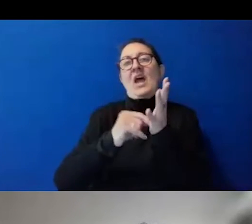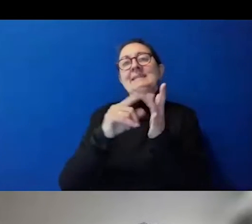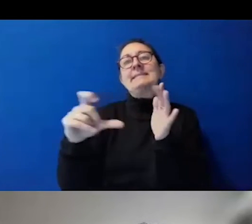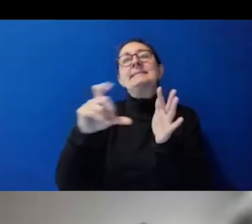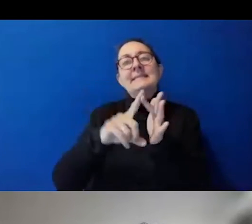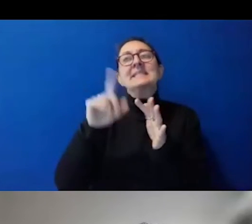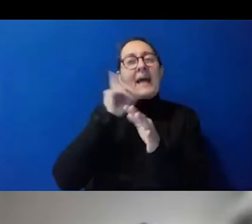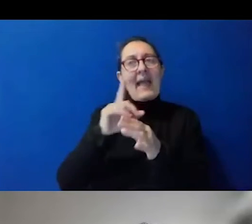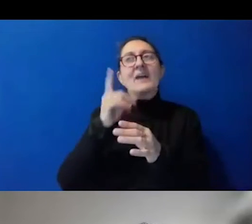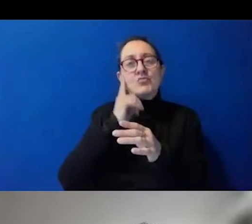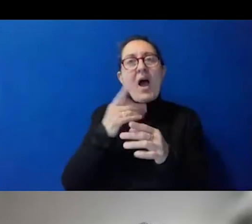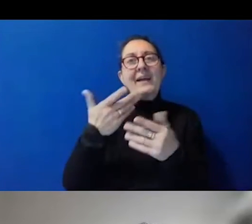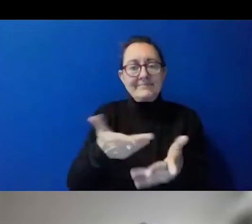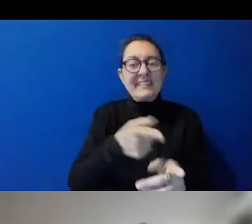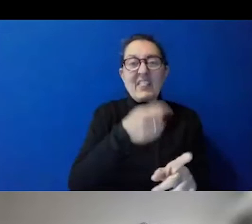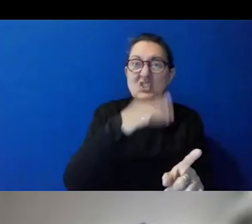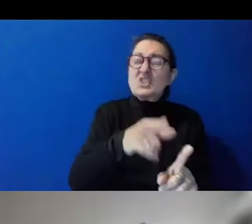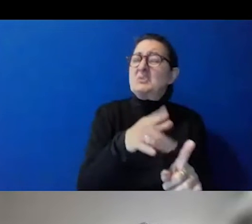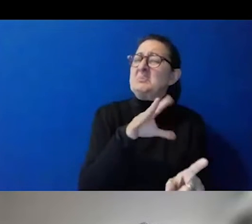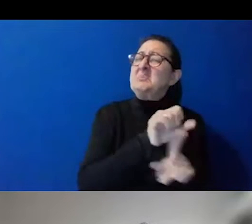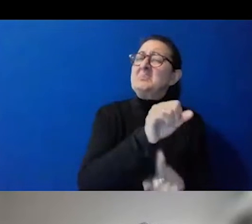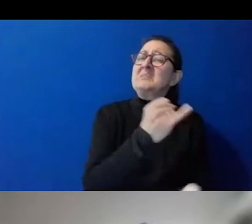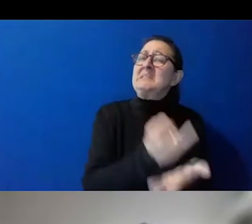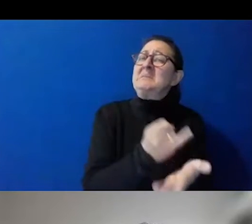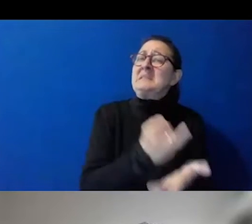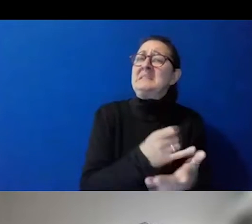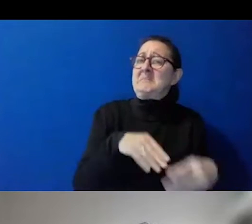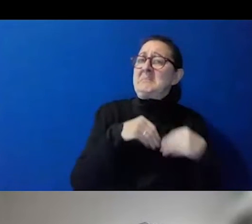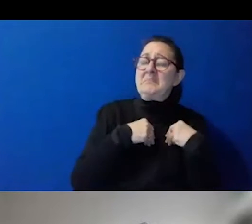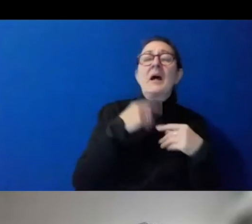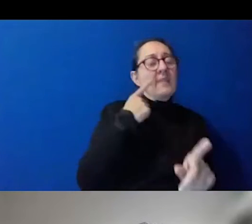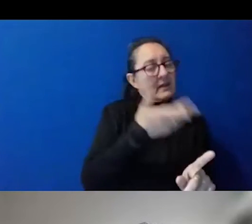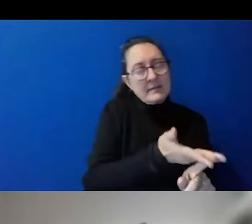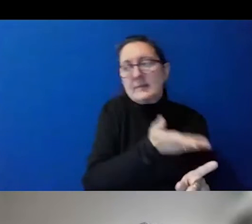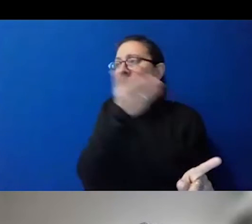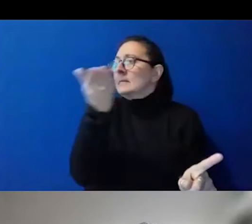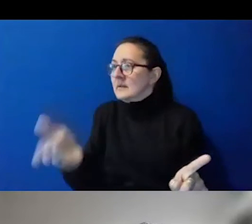assistance in the community there's also some um intake services at court that can Community Legal